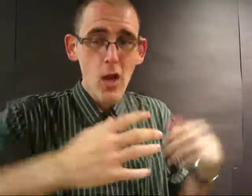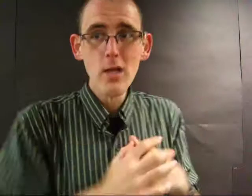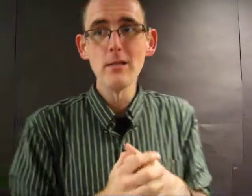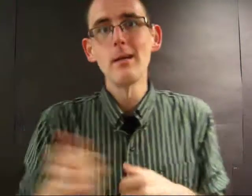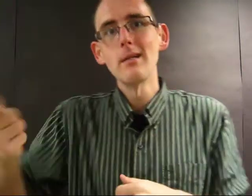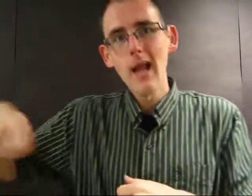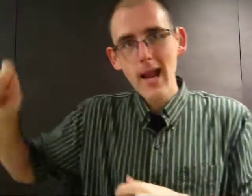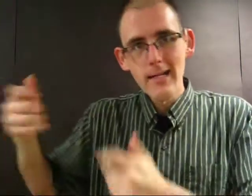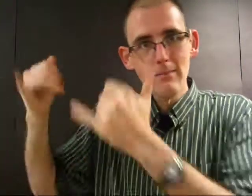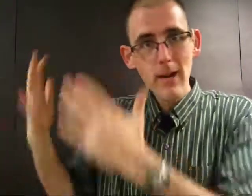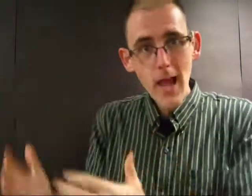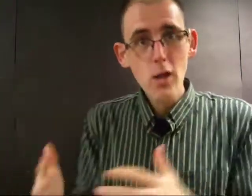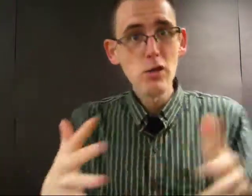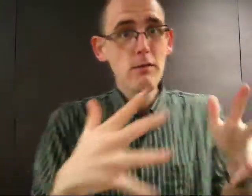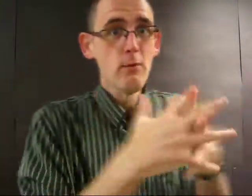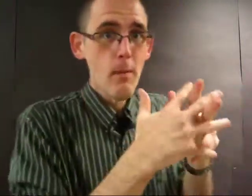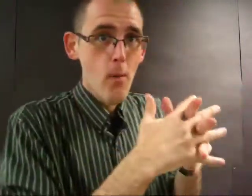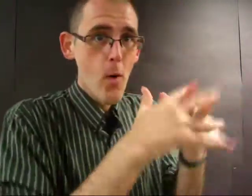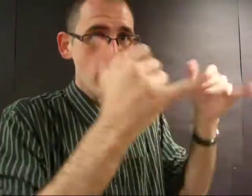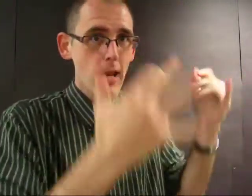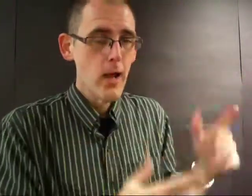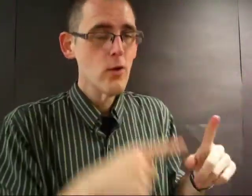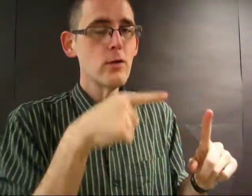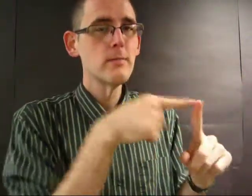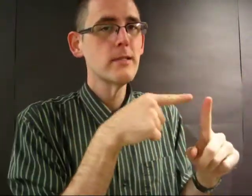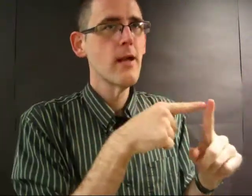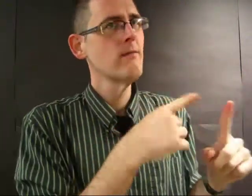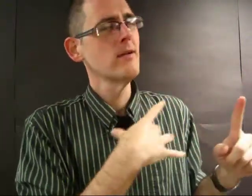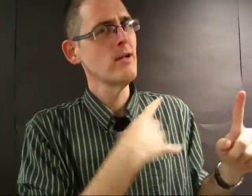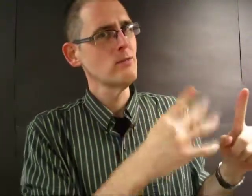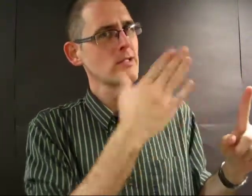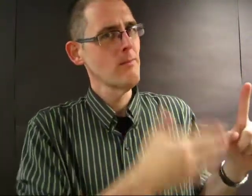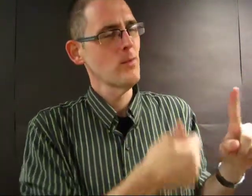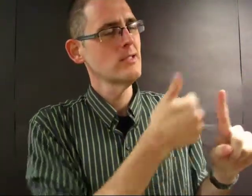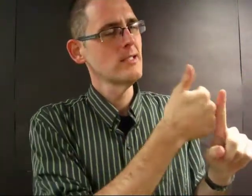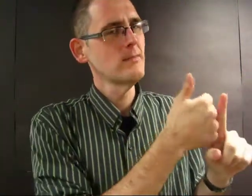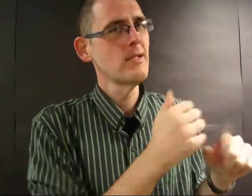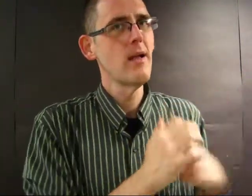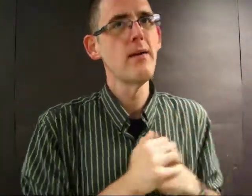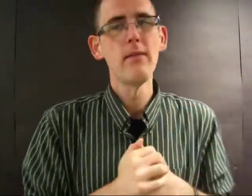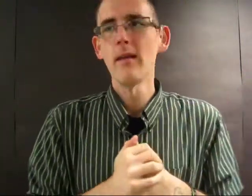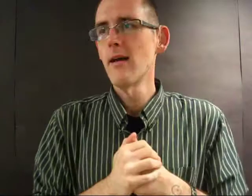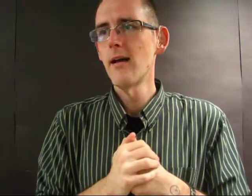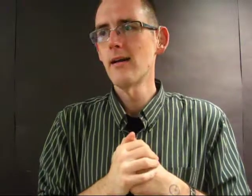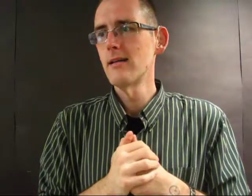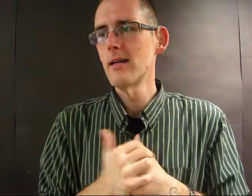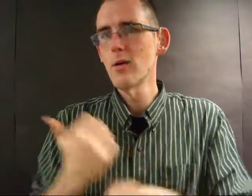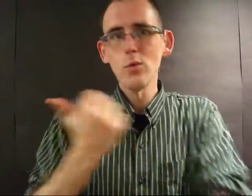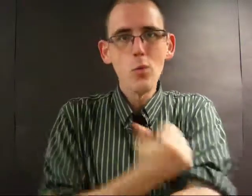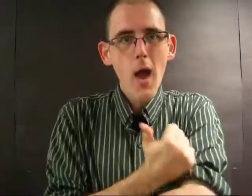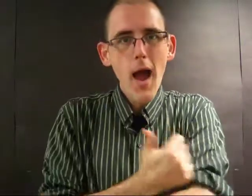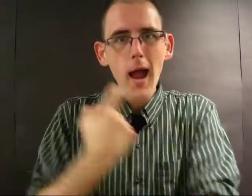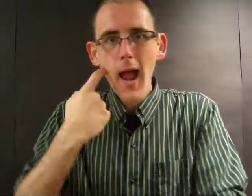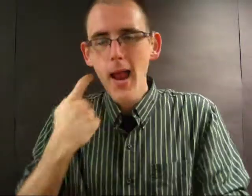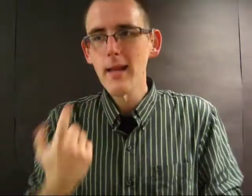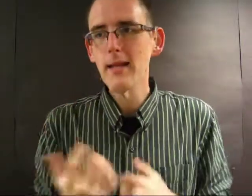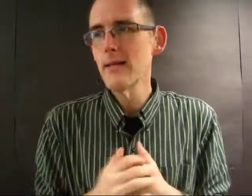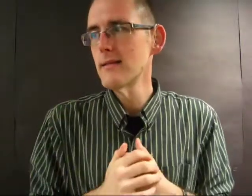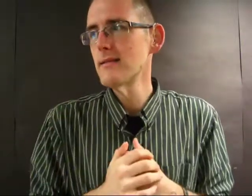to tennis players and a football player who is himself a very interesting guy ... to drug addicts ...